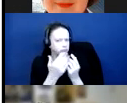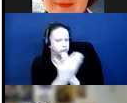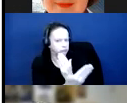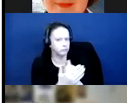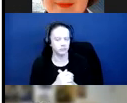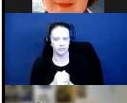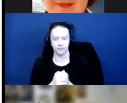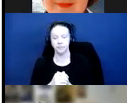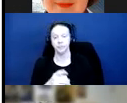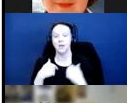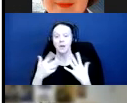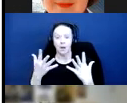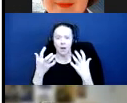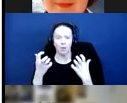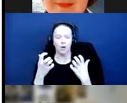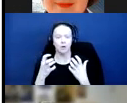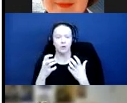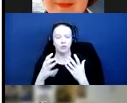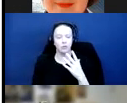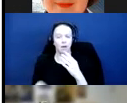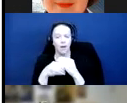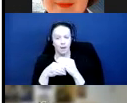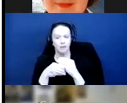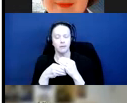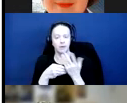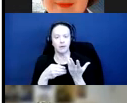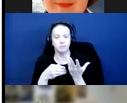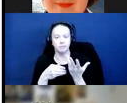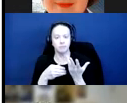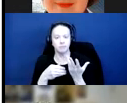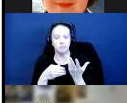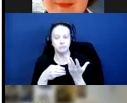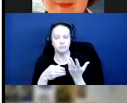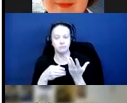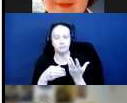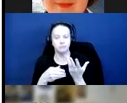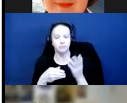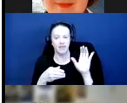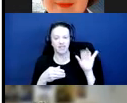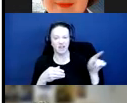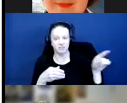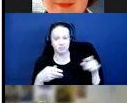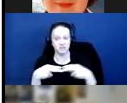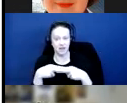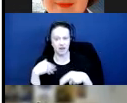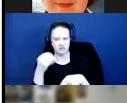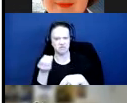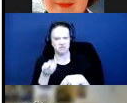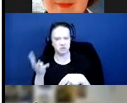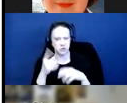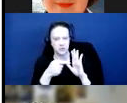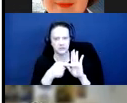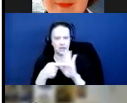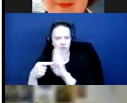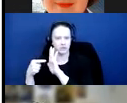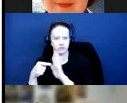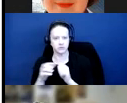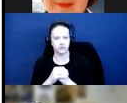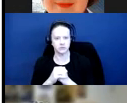I wanted to just put into the slide a few examples of rules,